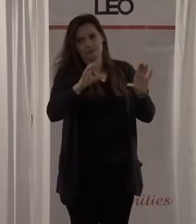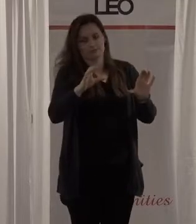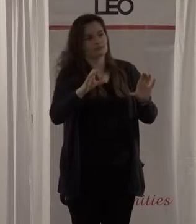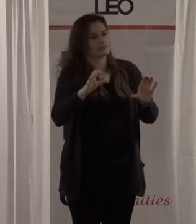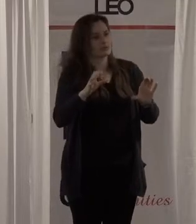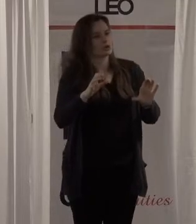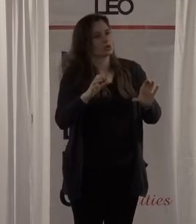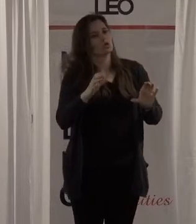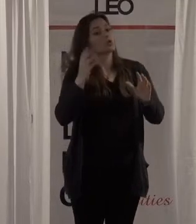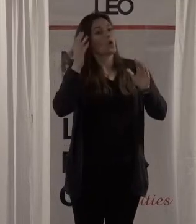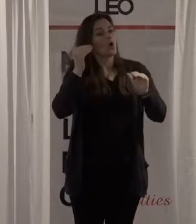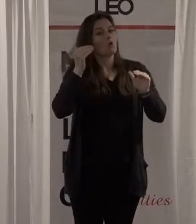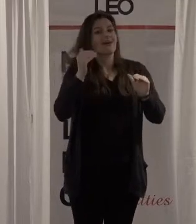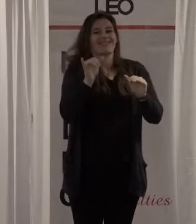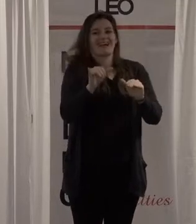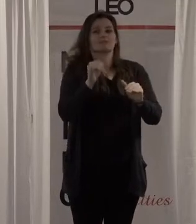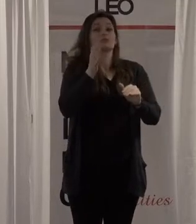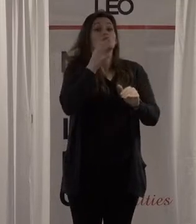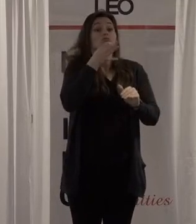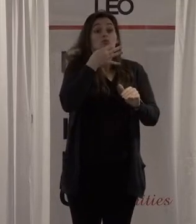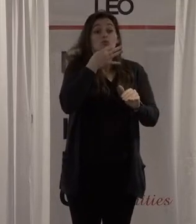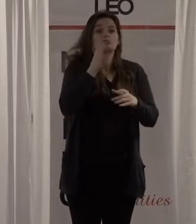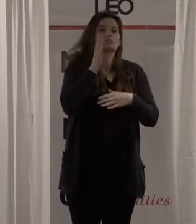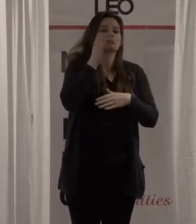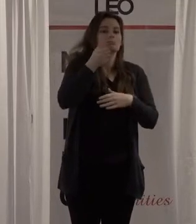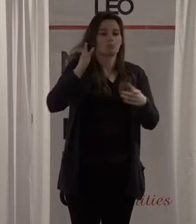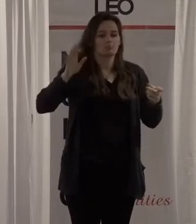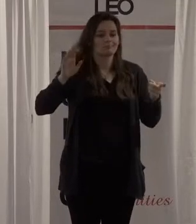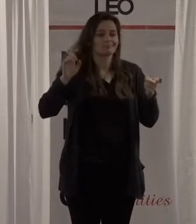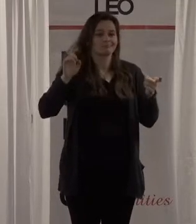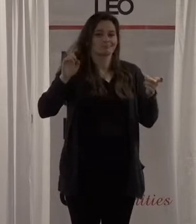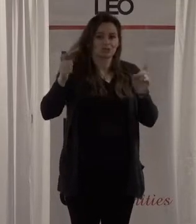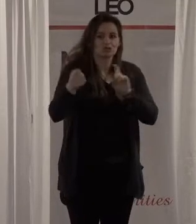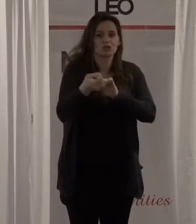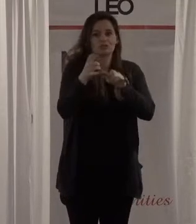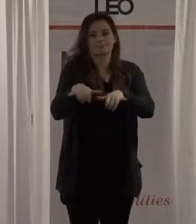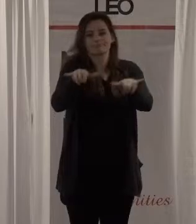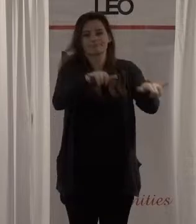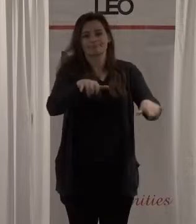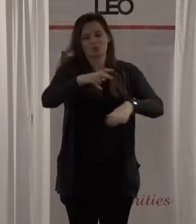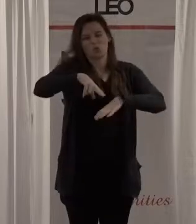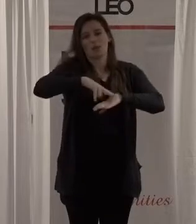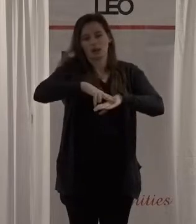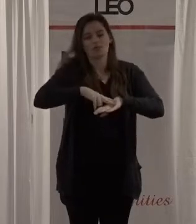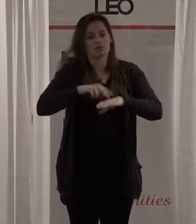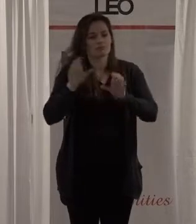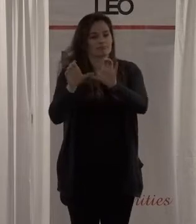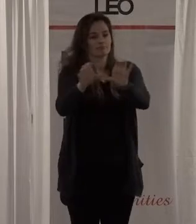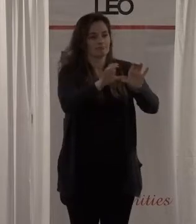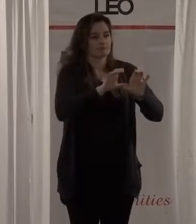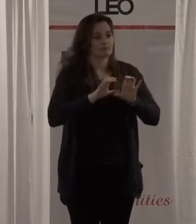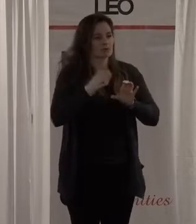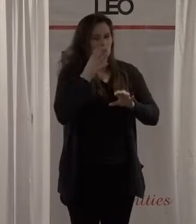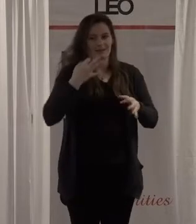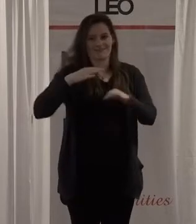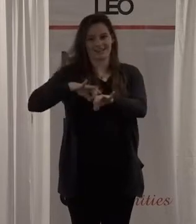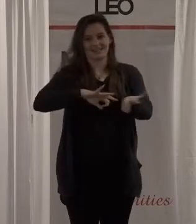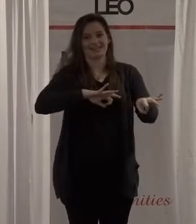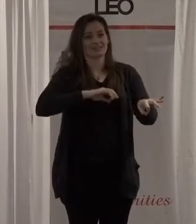WE SHOULD BE COMING TO EXPECT THOSE TYPE OF STANDARDS. IT WILL BENEFIT ALL OF US. SO, AGAIN, THANK YOU SHERRY. THANK YOU FOR BEING HERE.